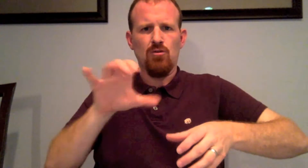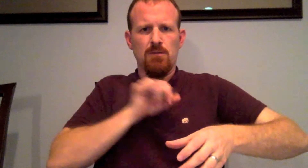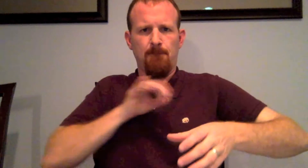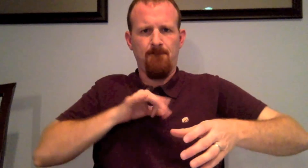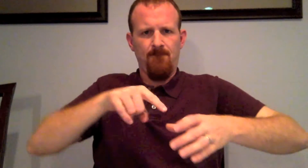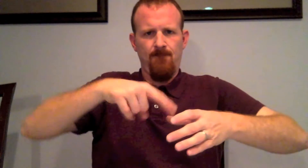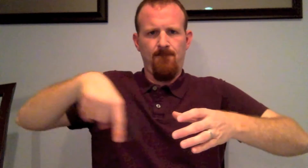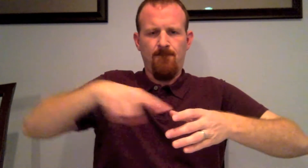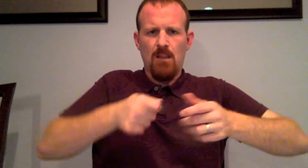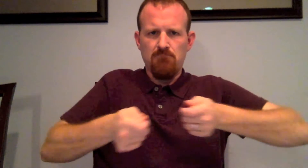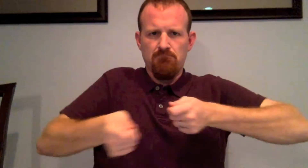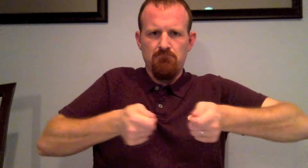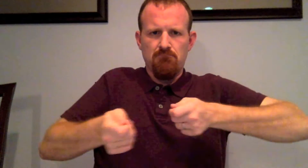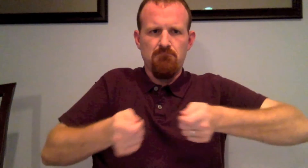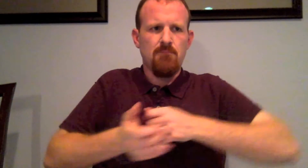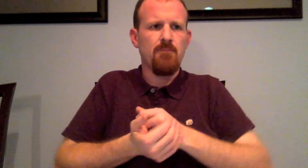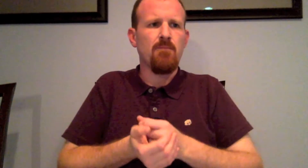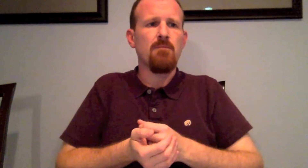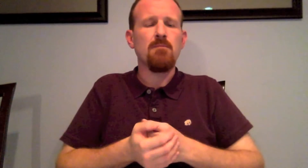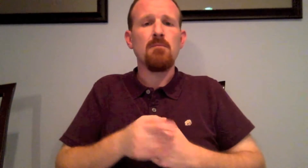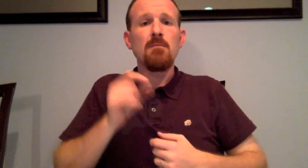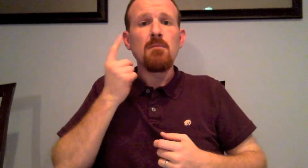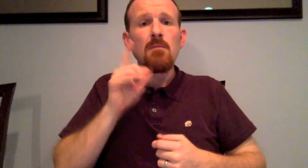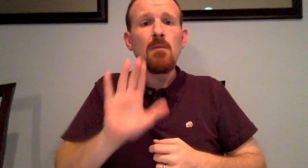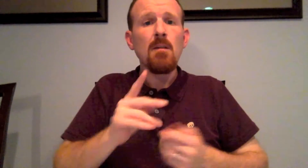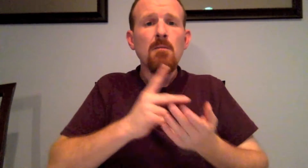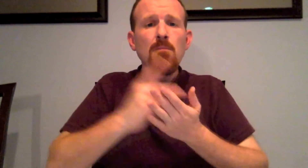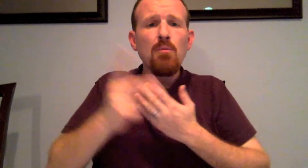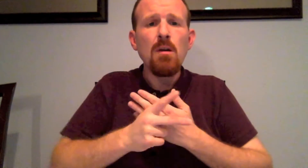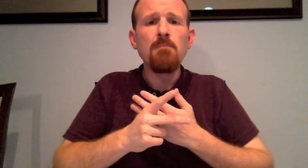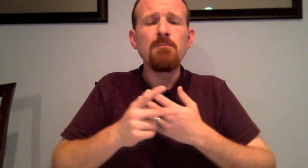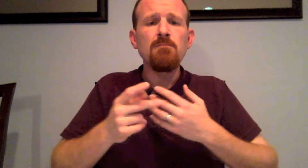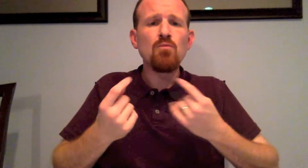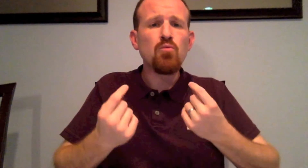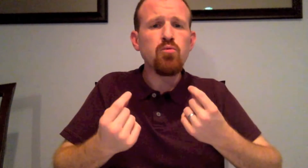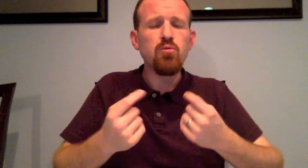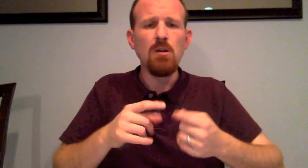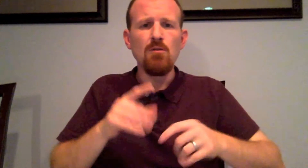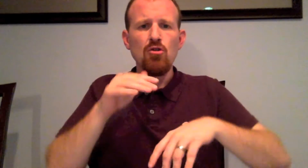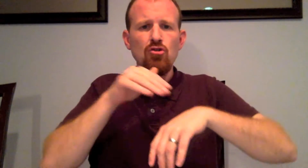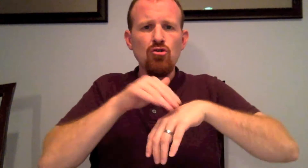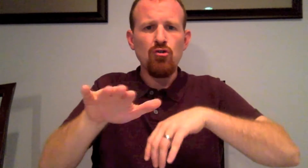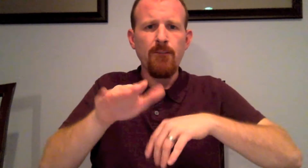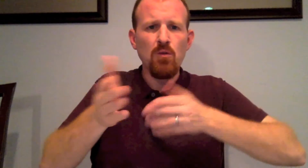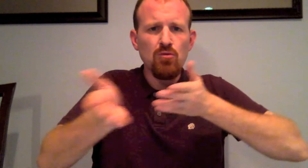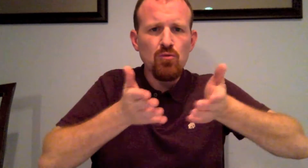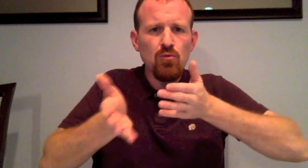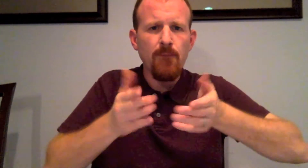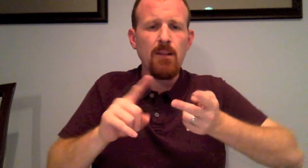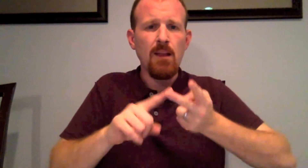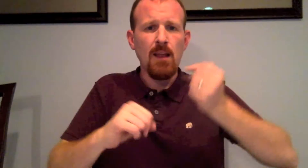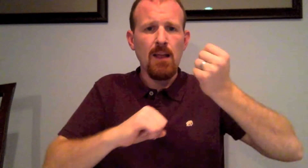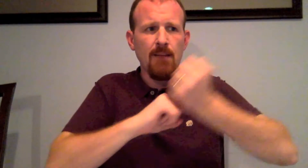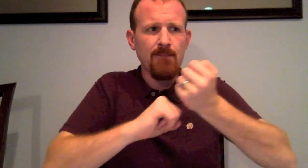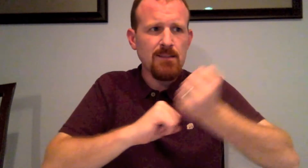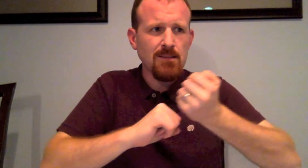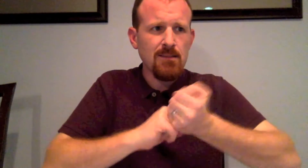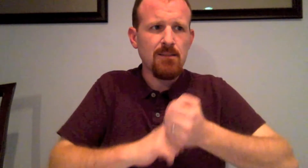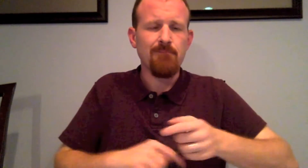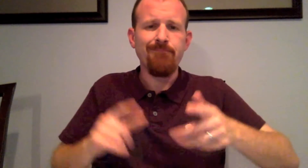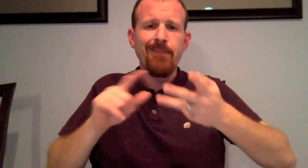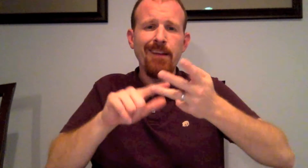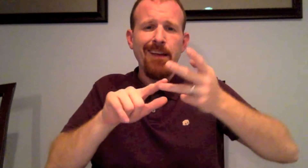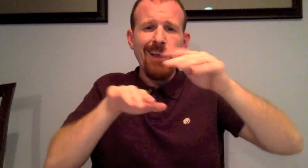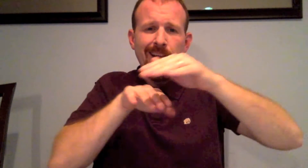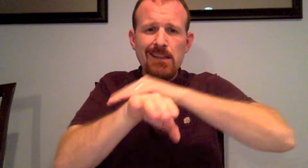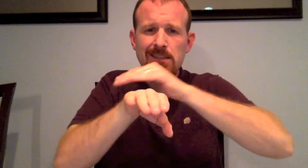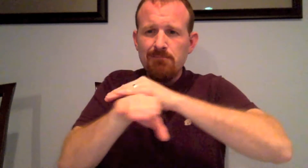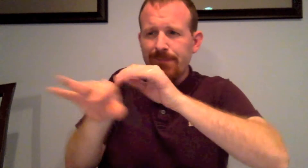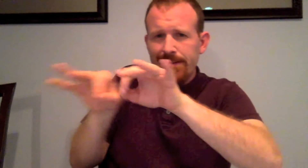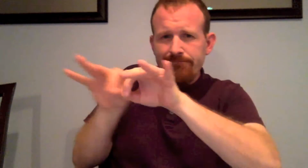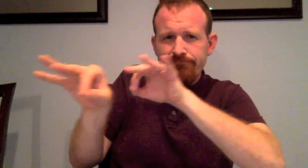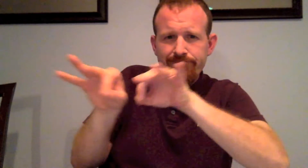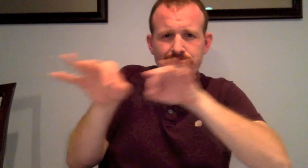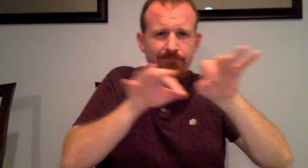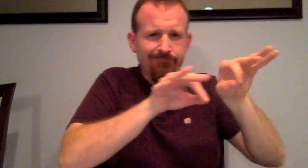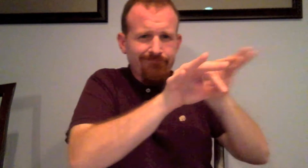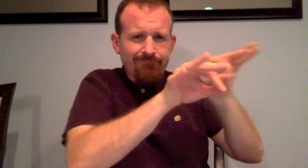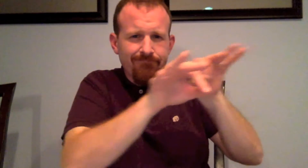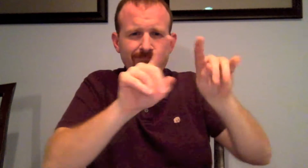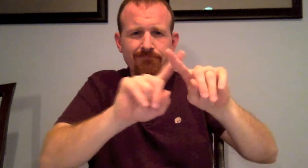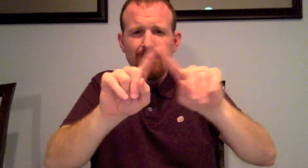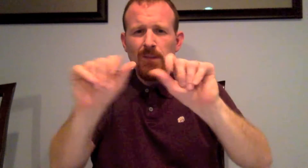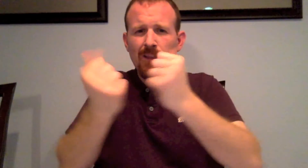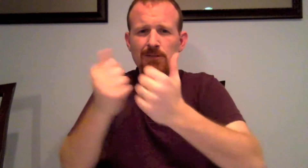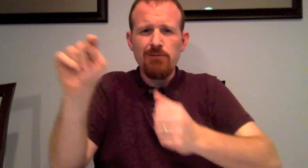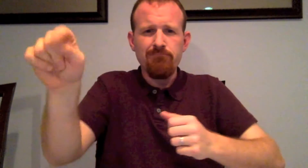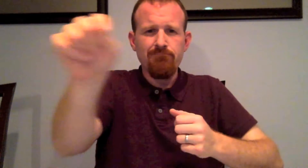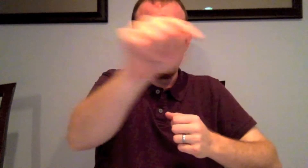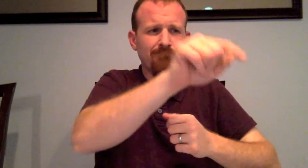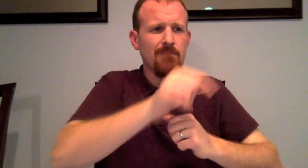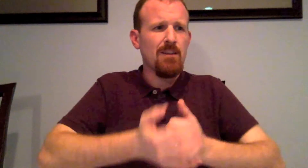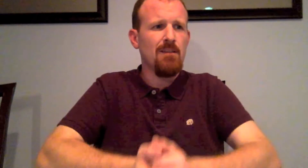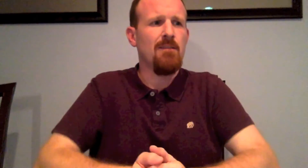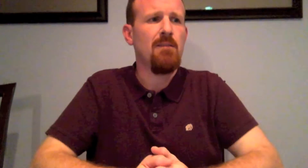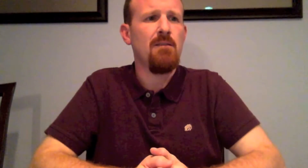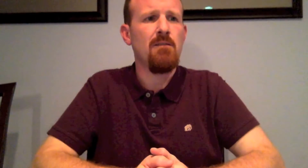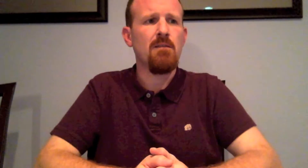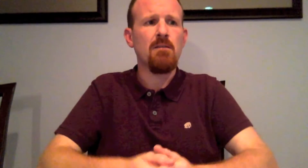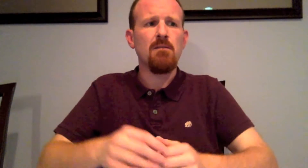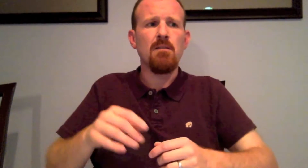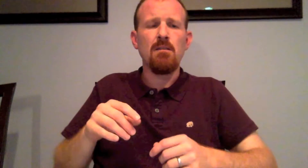responsibility of managing IDHHC and supervising the staff. The Director is responsible for programming such as referral service, advocacy, accessibility, and consulting with different agencies.